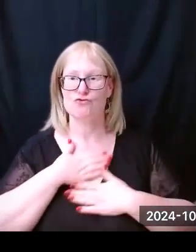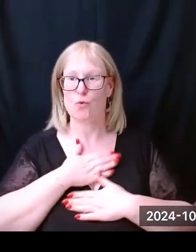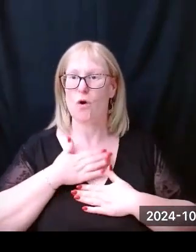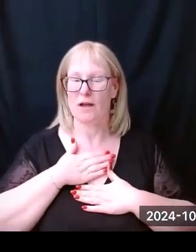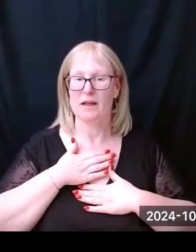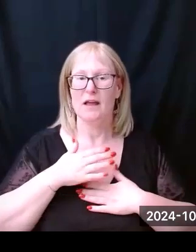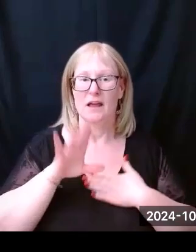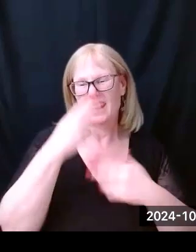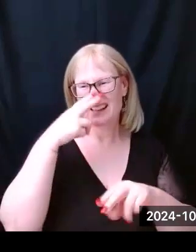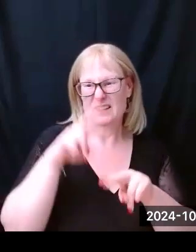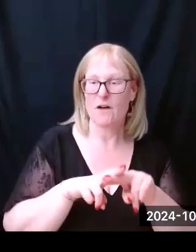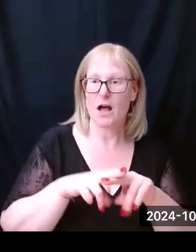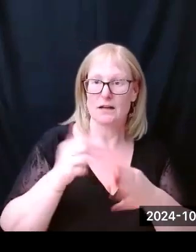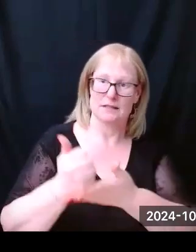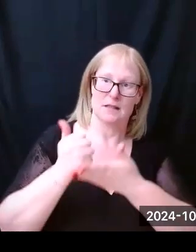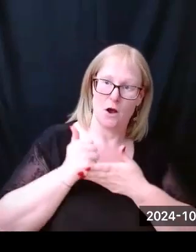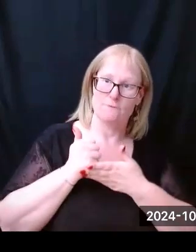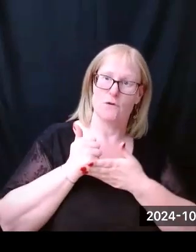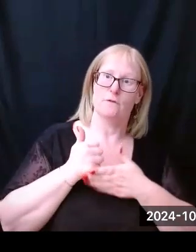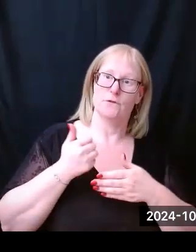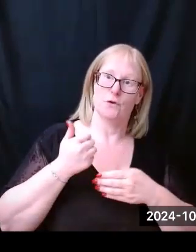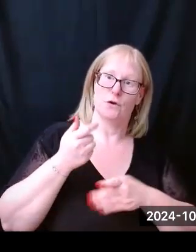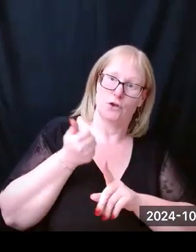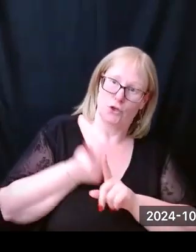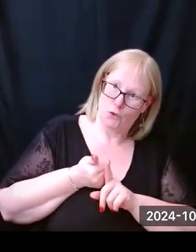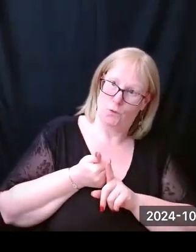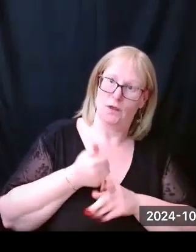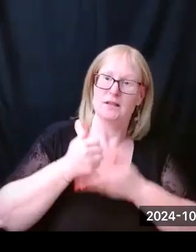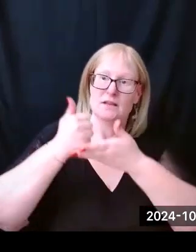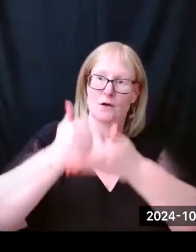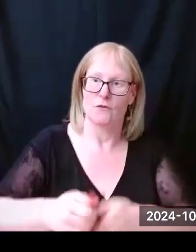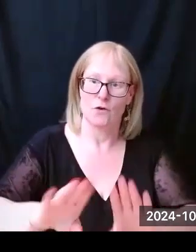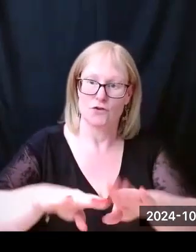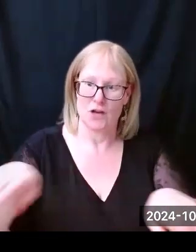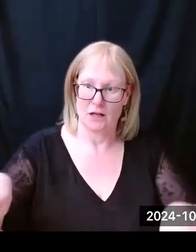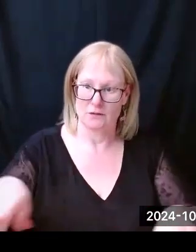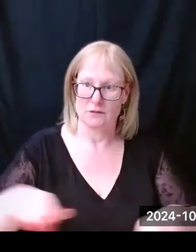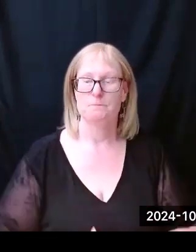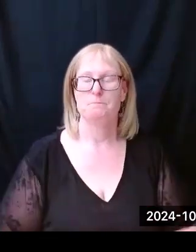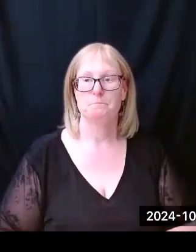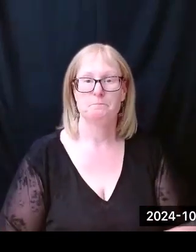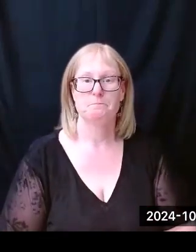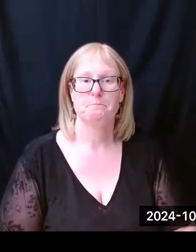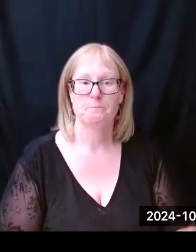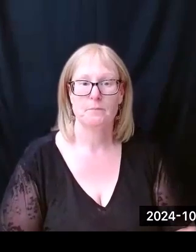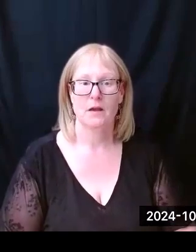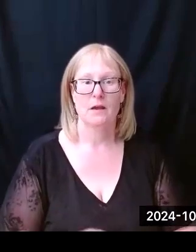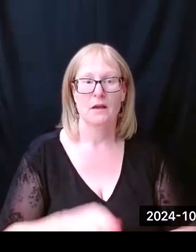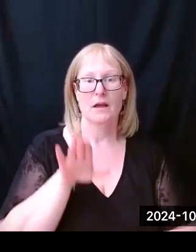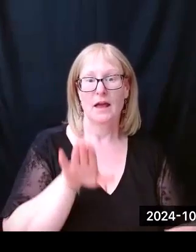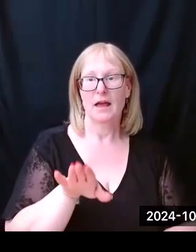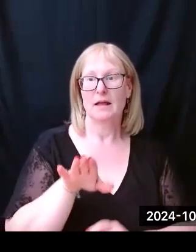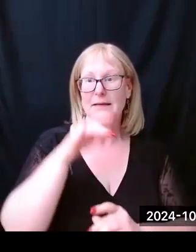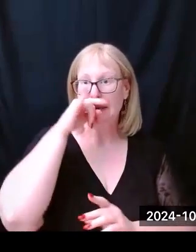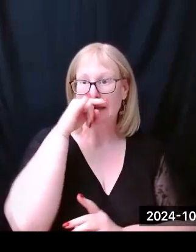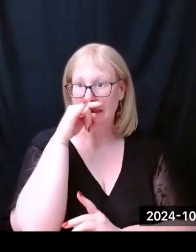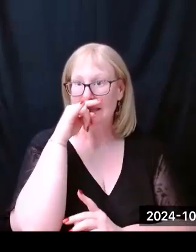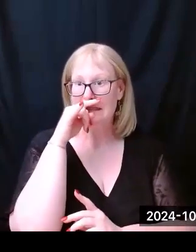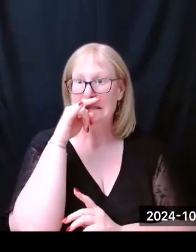It's helpful for you. It's helpful for your child. And take their perspective. It's really been a minute since we were kids, so